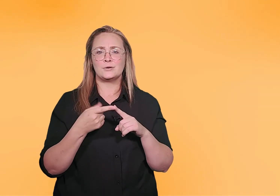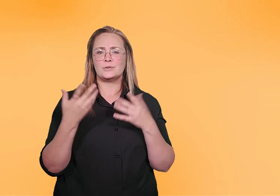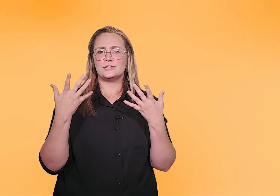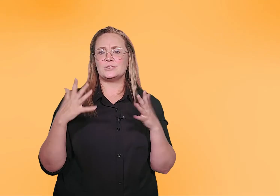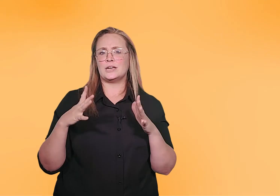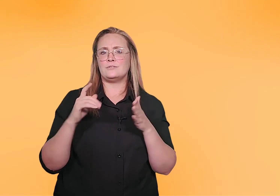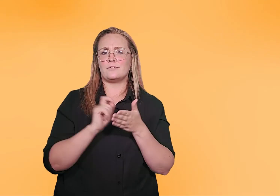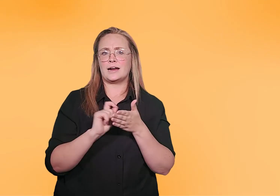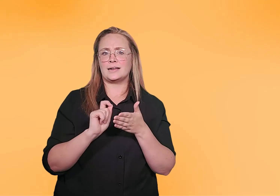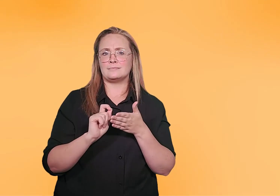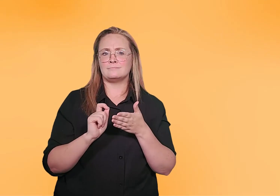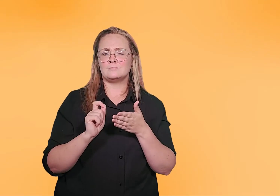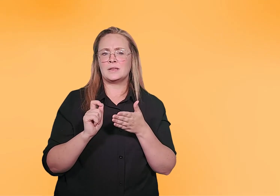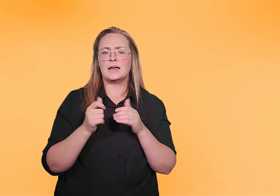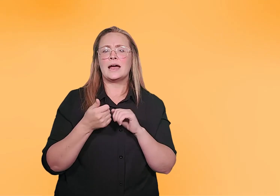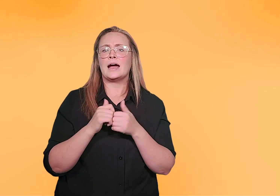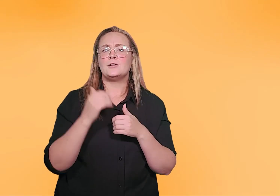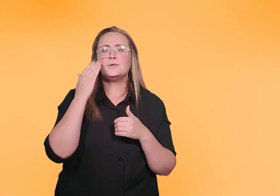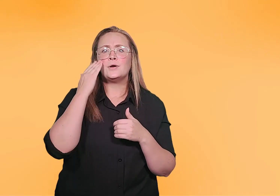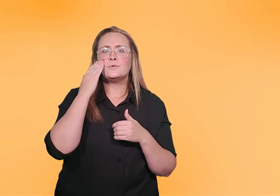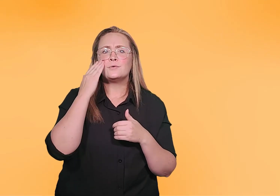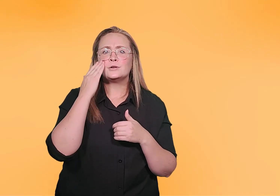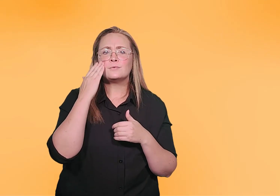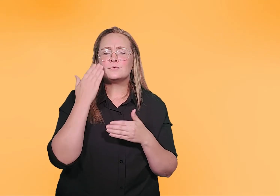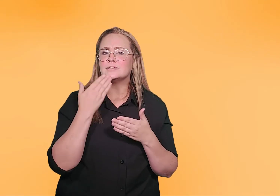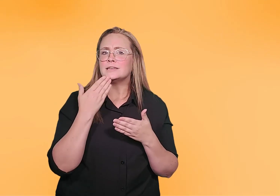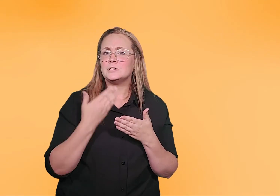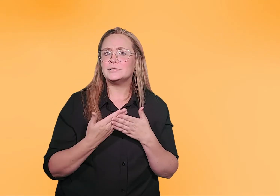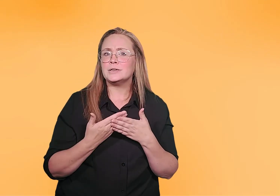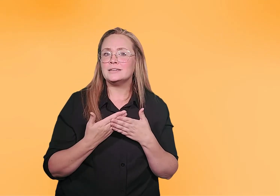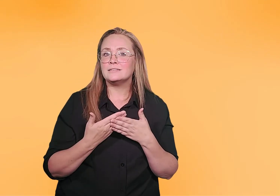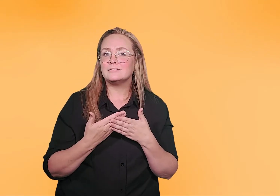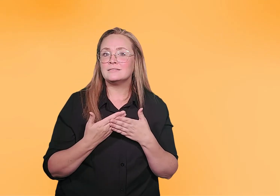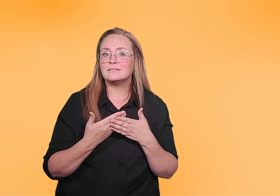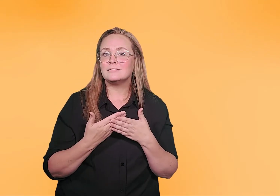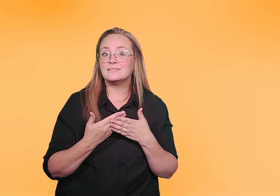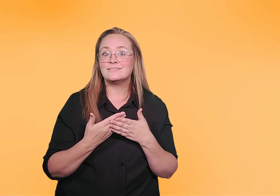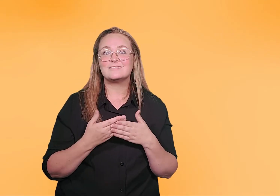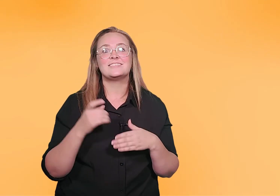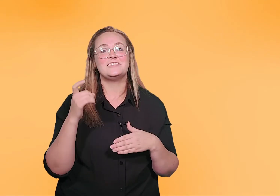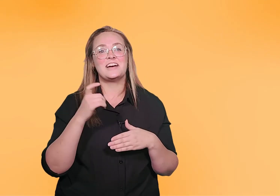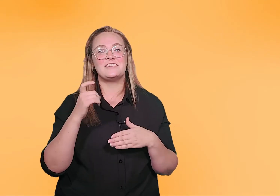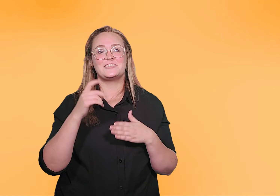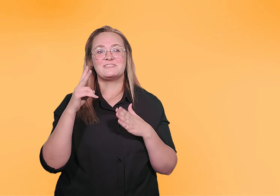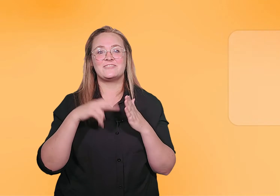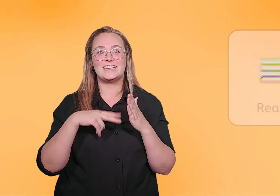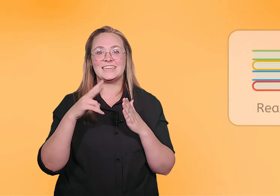When you're done writing, how do you know if what you wrote is any good? You have to read